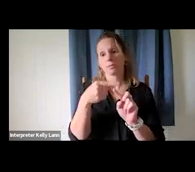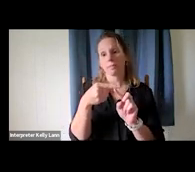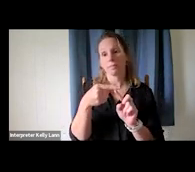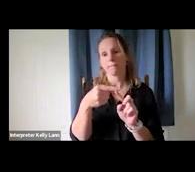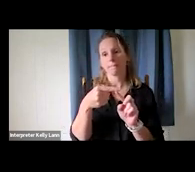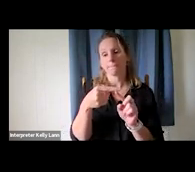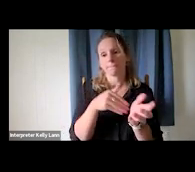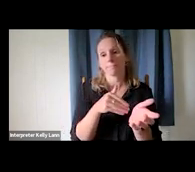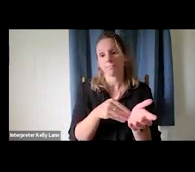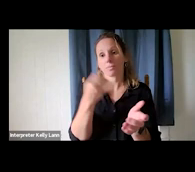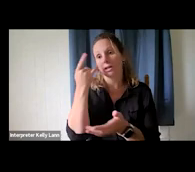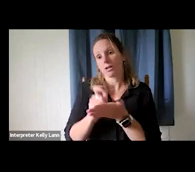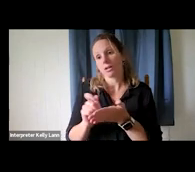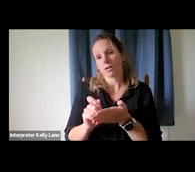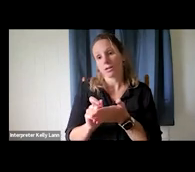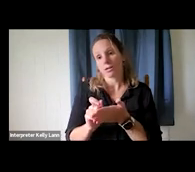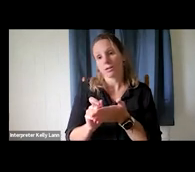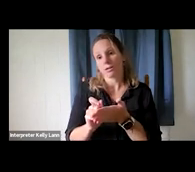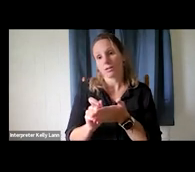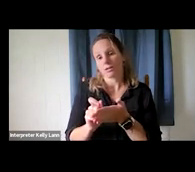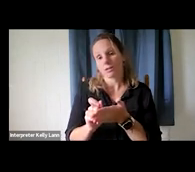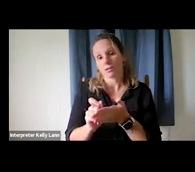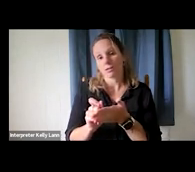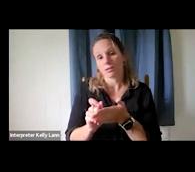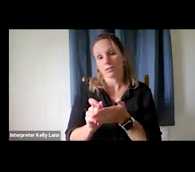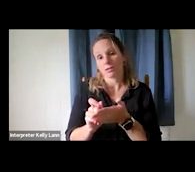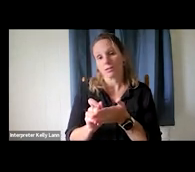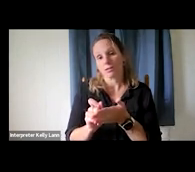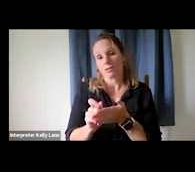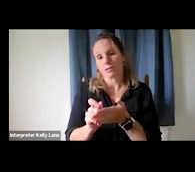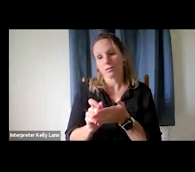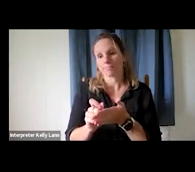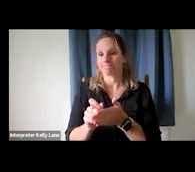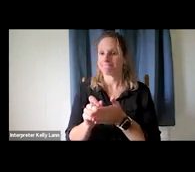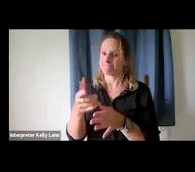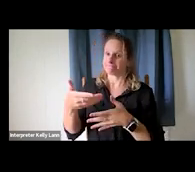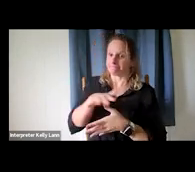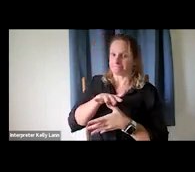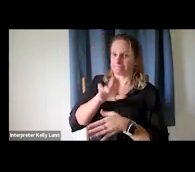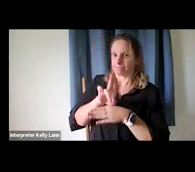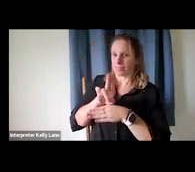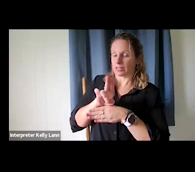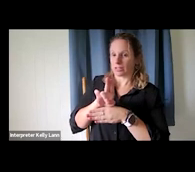you know, if they write that this is a primary use, primary disorder is schizophrenia,